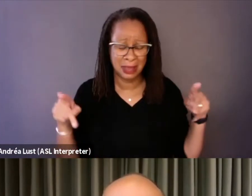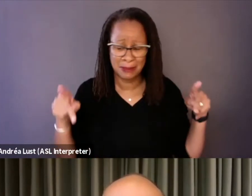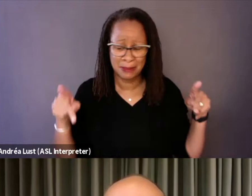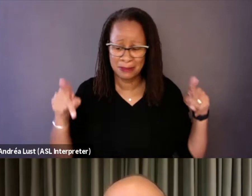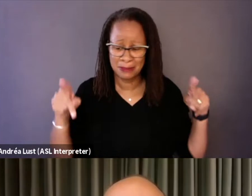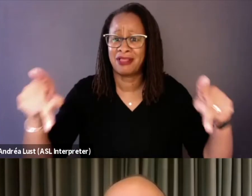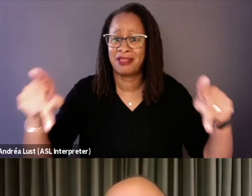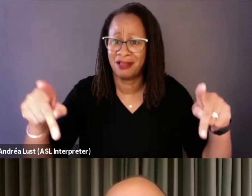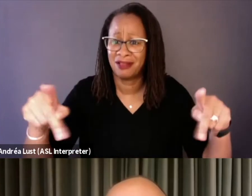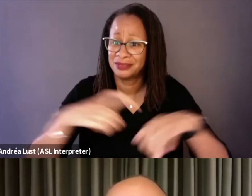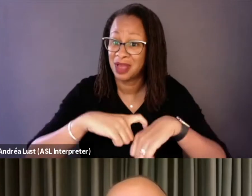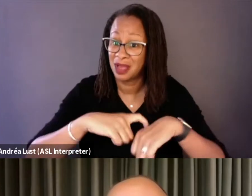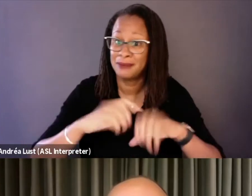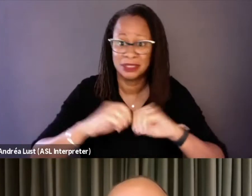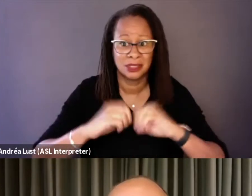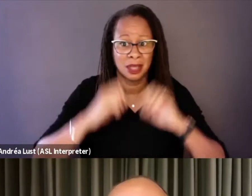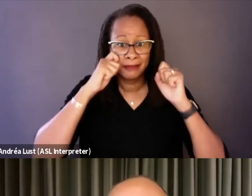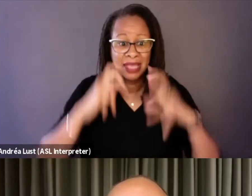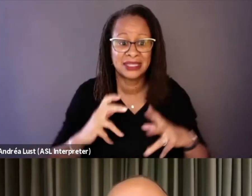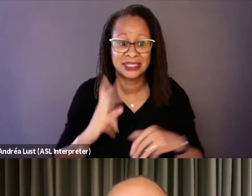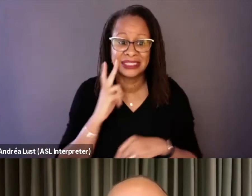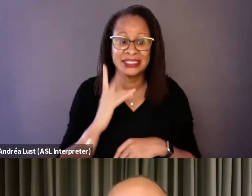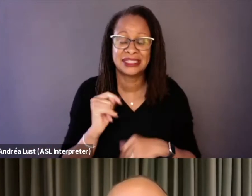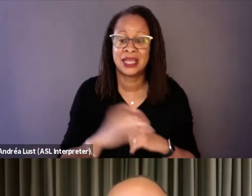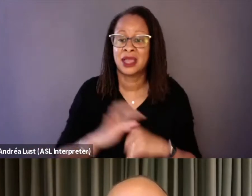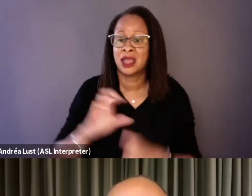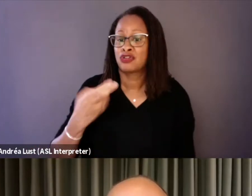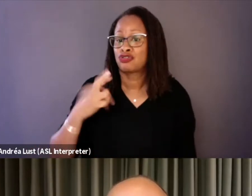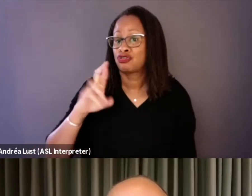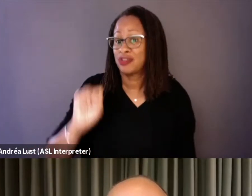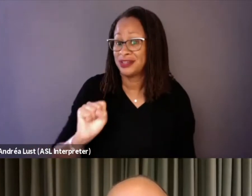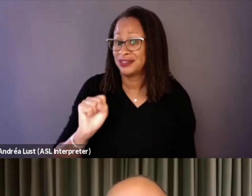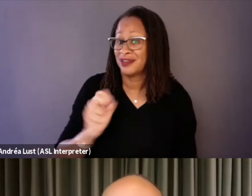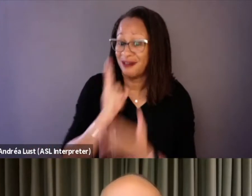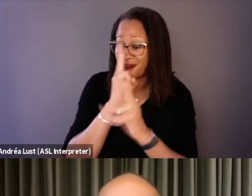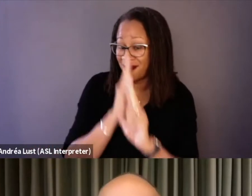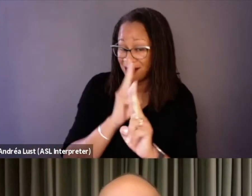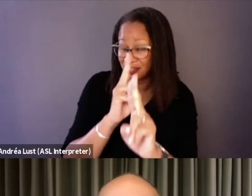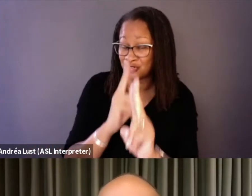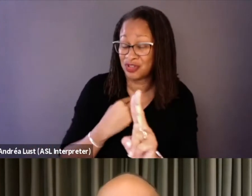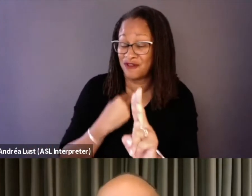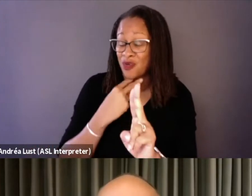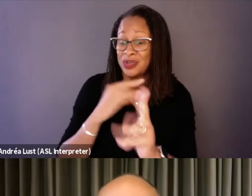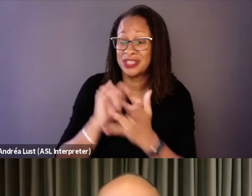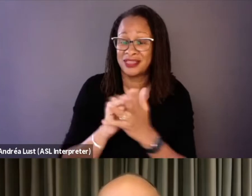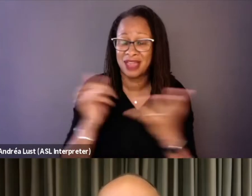And I think that Chris sort of honors this voice that was prophetic in its day